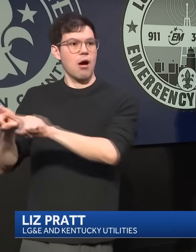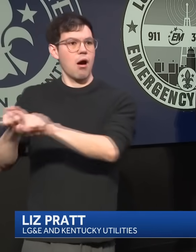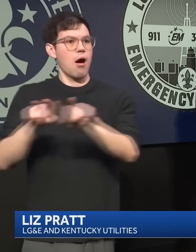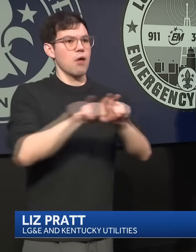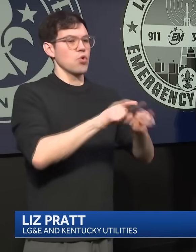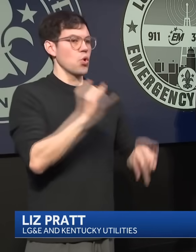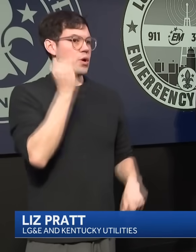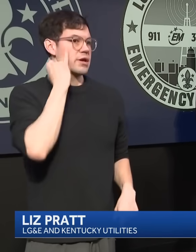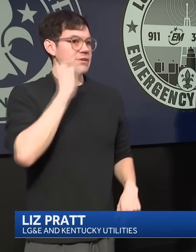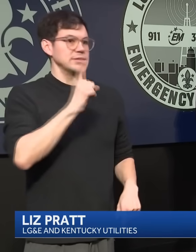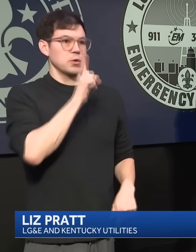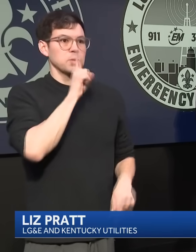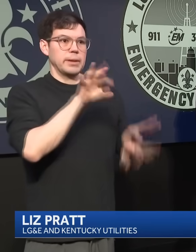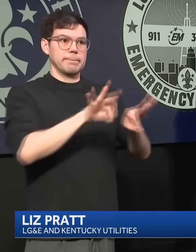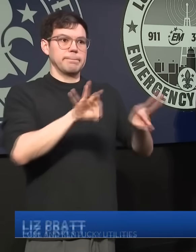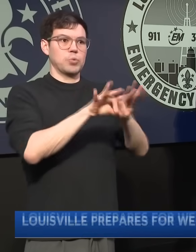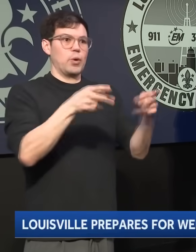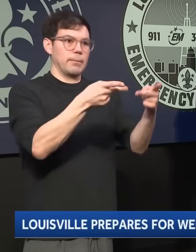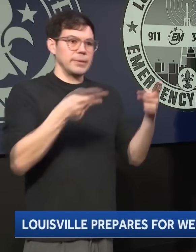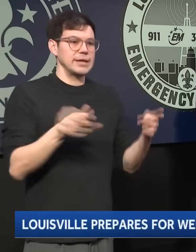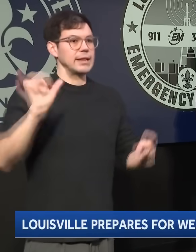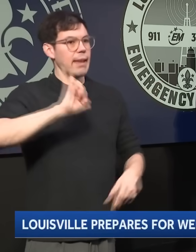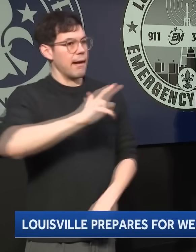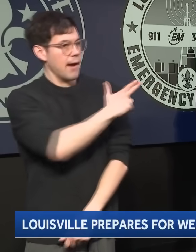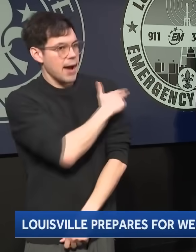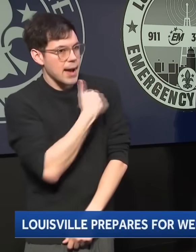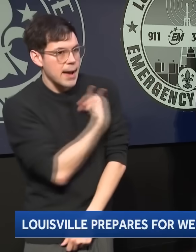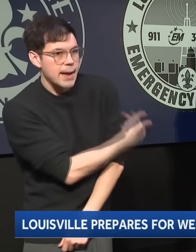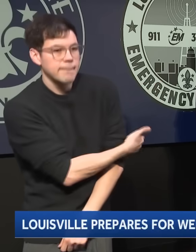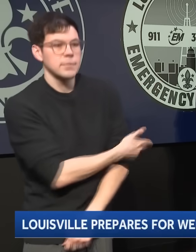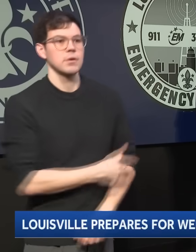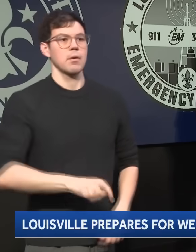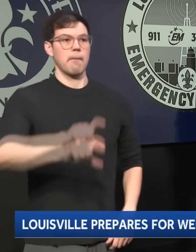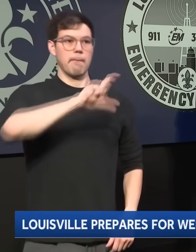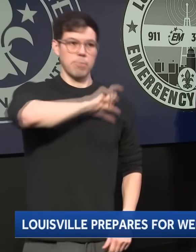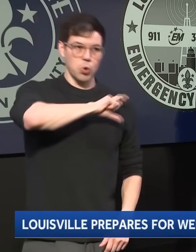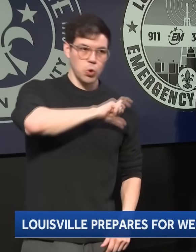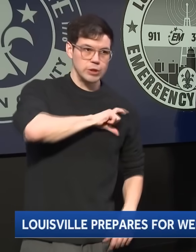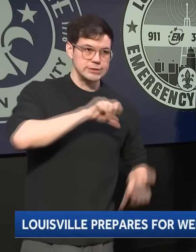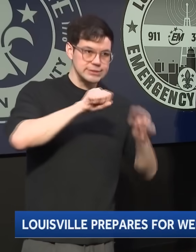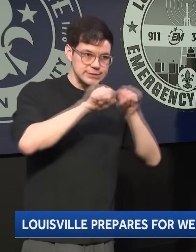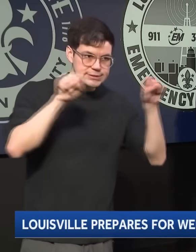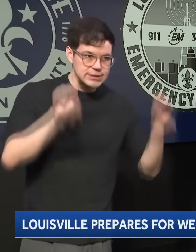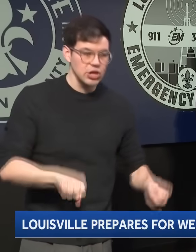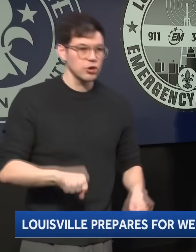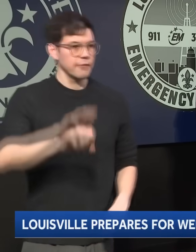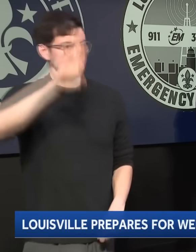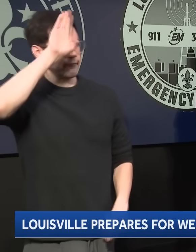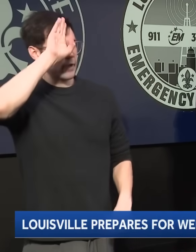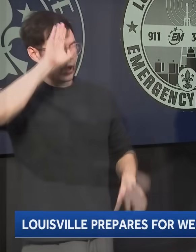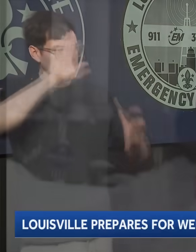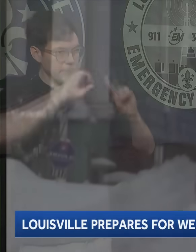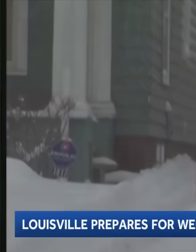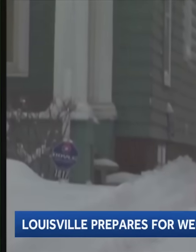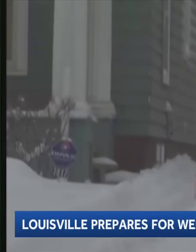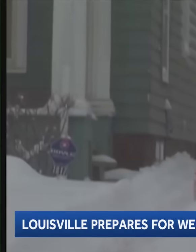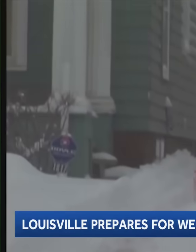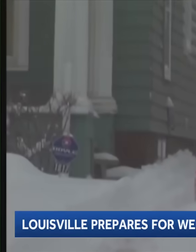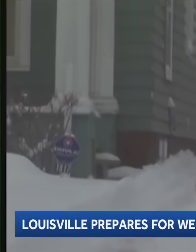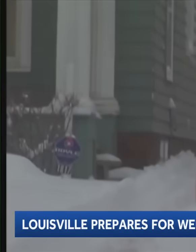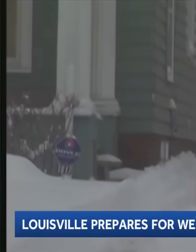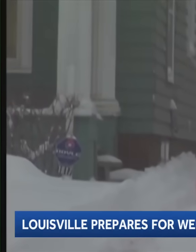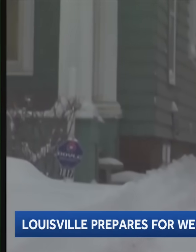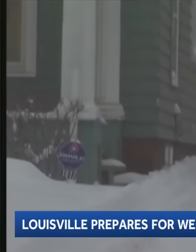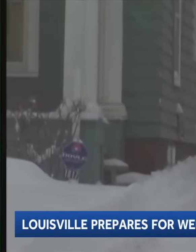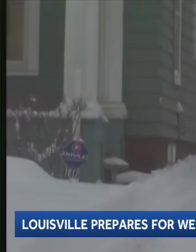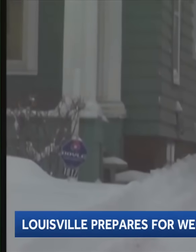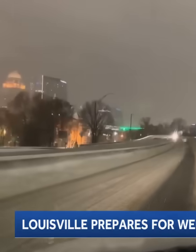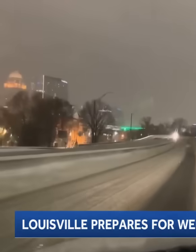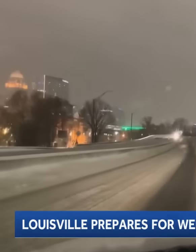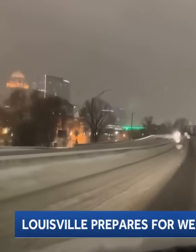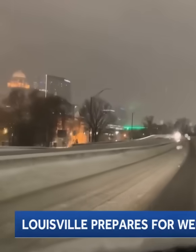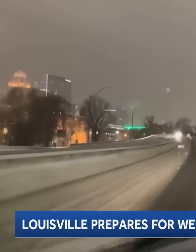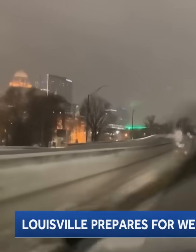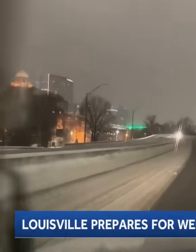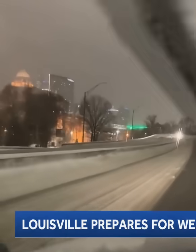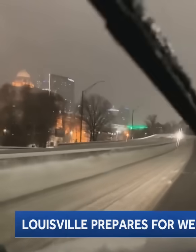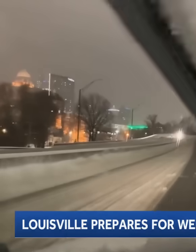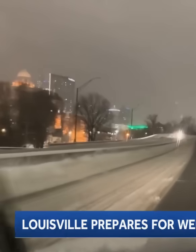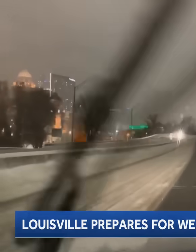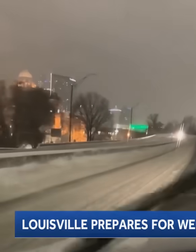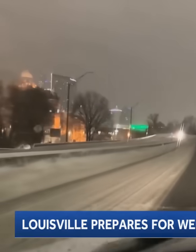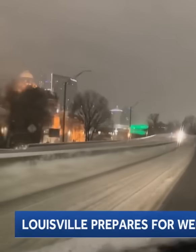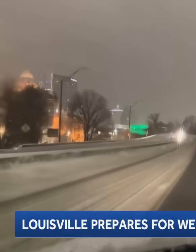WE’RE REPORTING OR RESPONDING TO REPORTS OF DOWNED WIRES, AND WE’RE ALSO RESTORING SERVICE TO CRITICAL SERVICES FOR OUR COMMUNITY, WHICH COULD INCLUDE HOSPITALS, POLICE STATIONS, FIRE